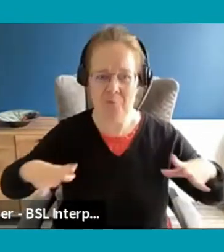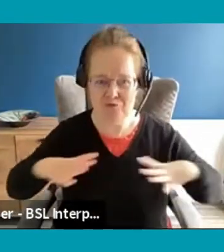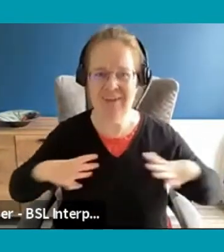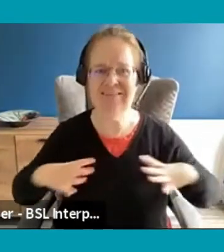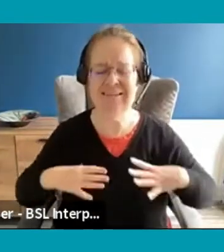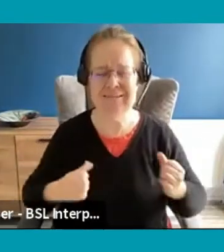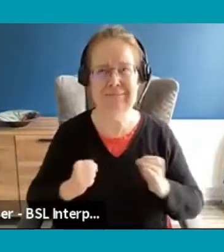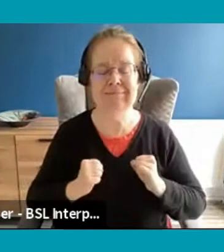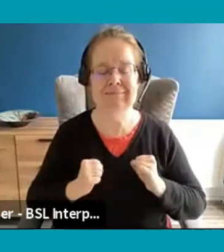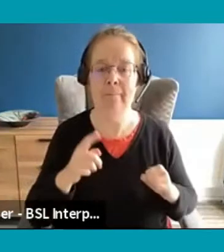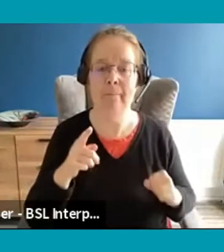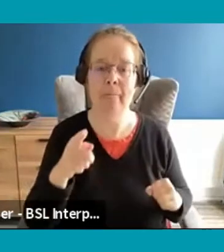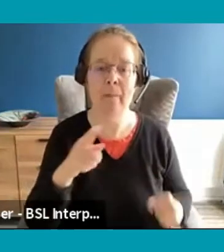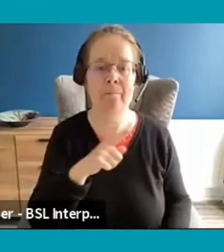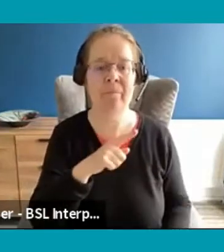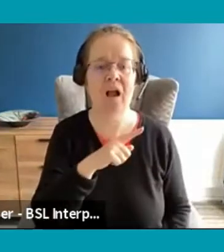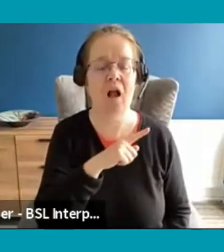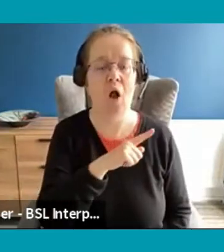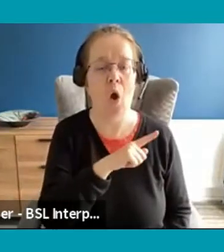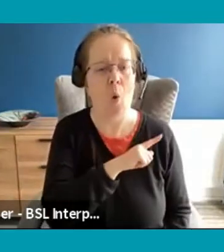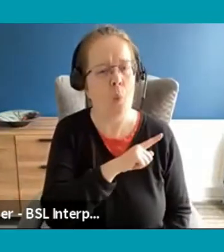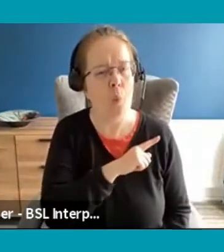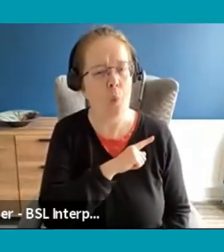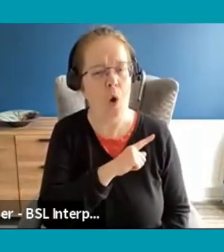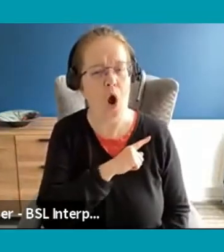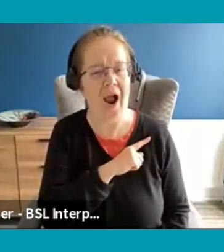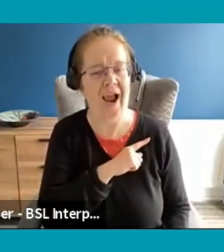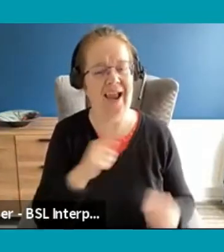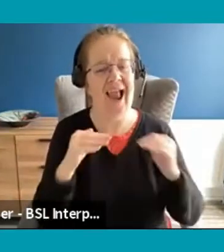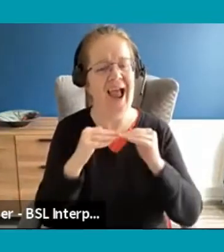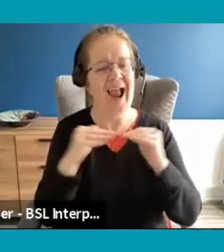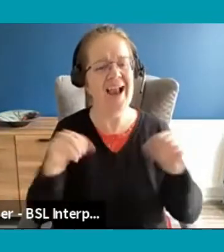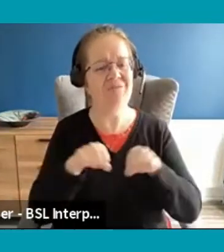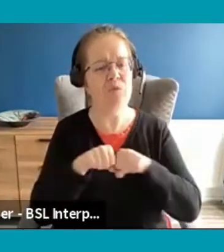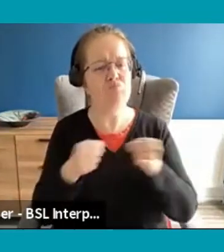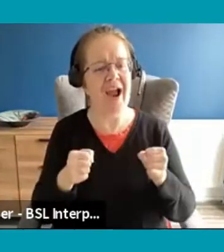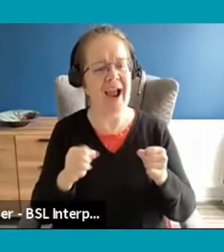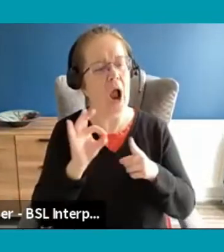Why should our candidates at Evenbreak apply to work at DPD?